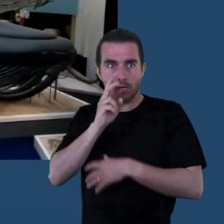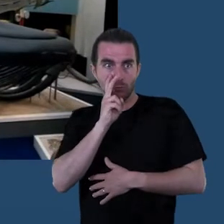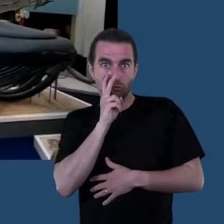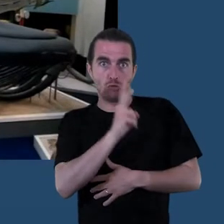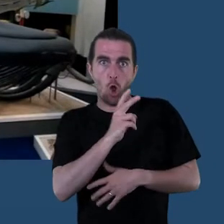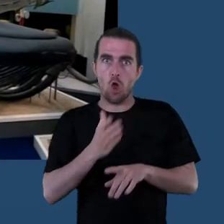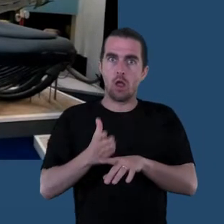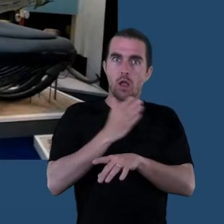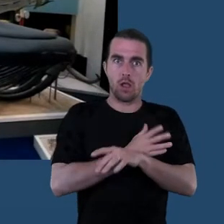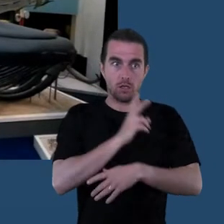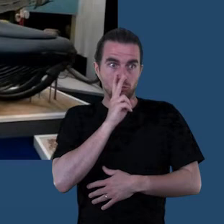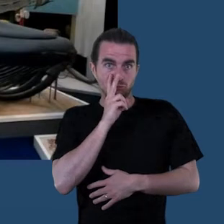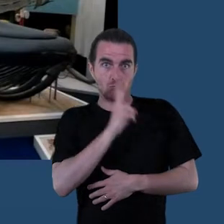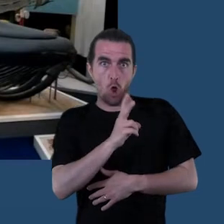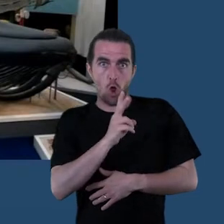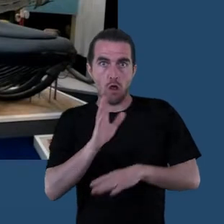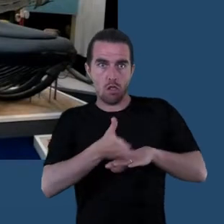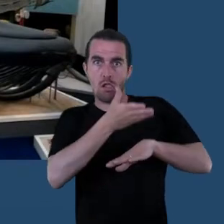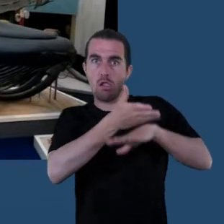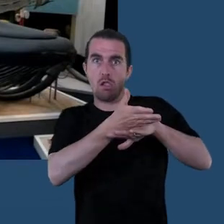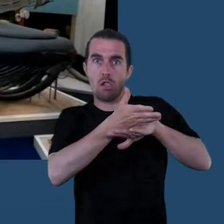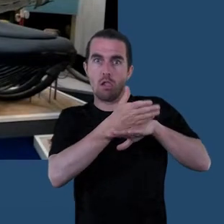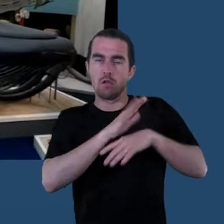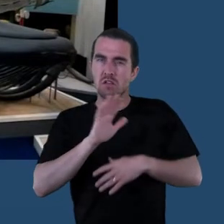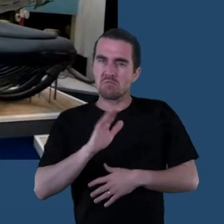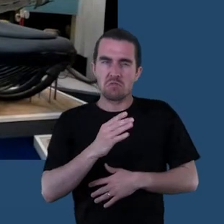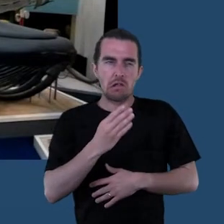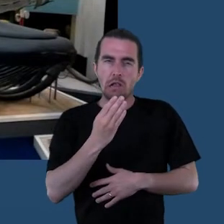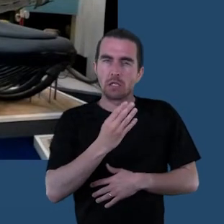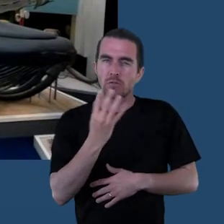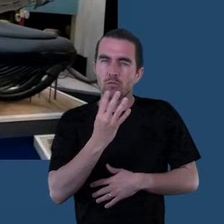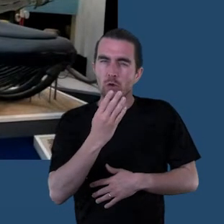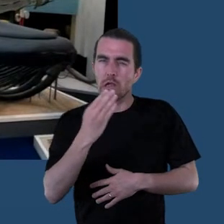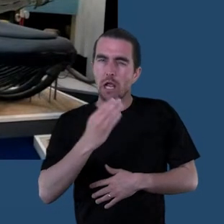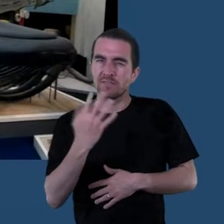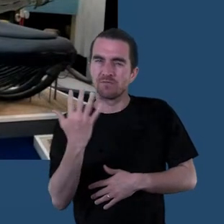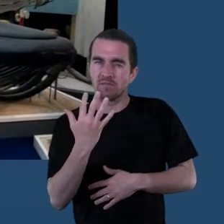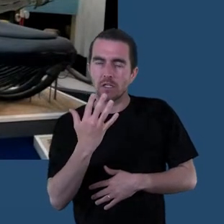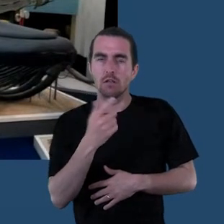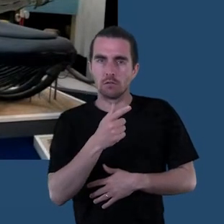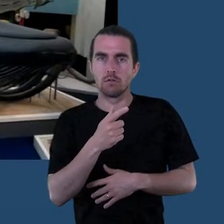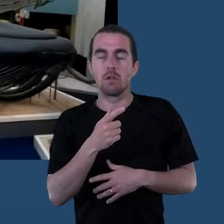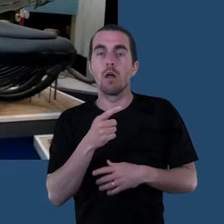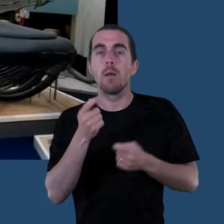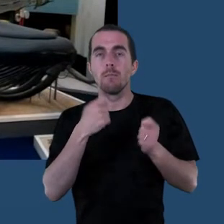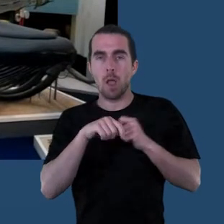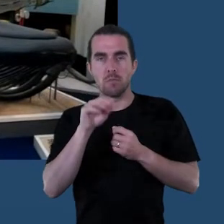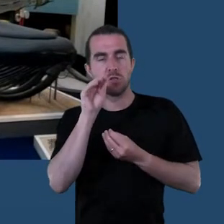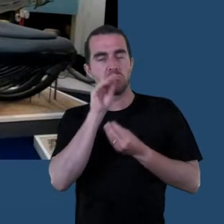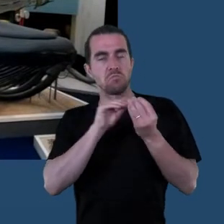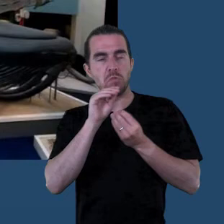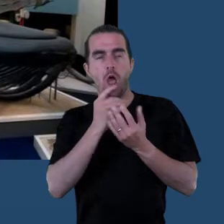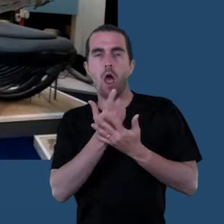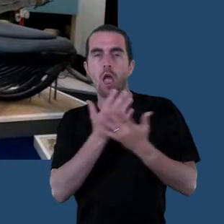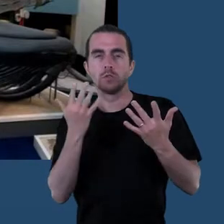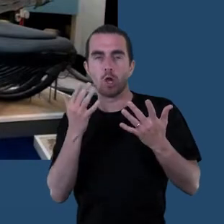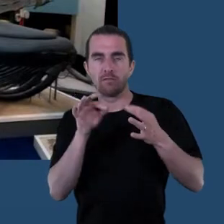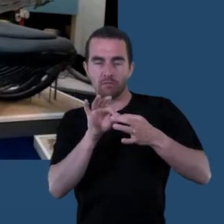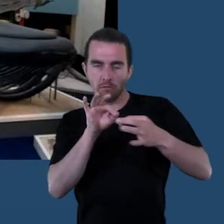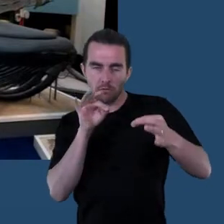in the 1914, 1915 period. And it was based on lots of statistics which had been taken by the people,